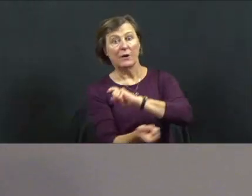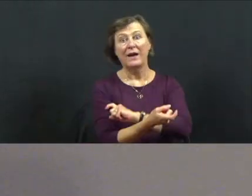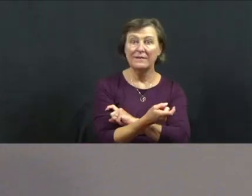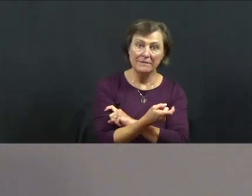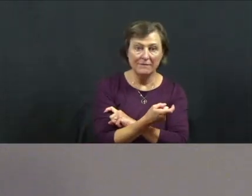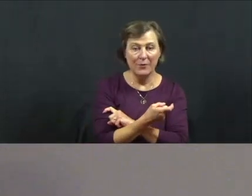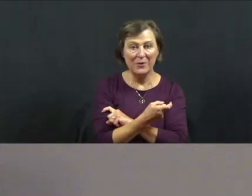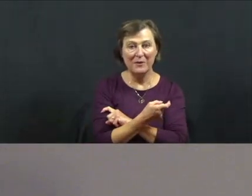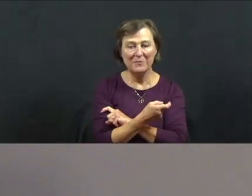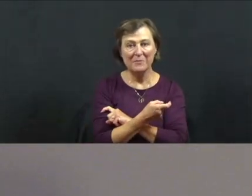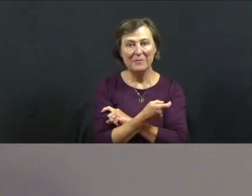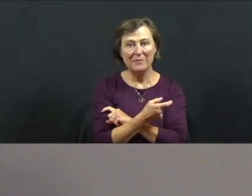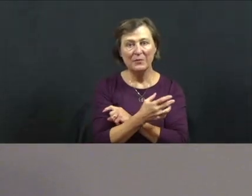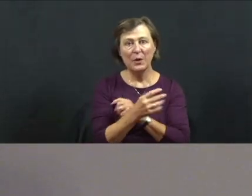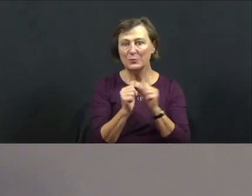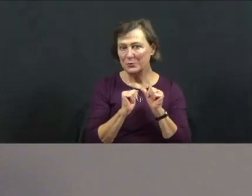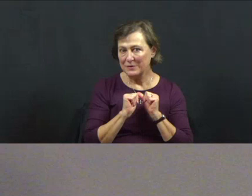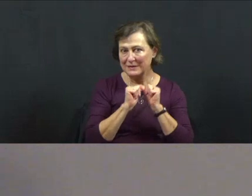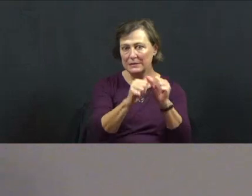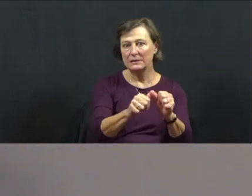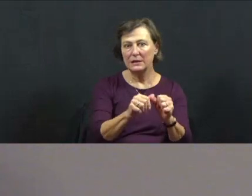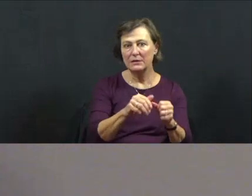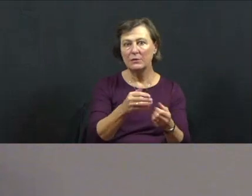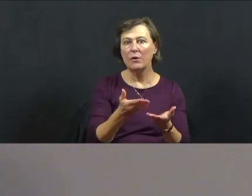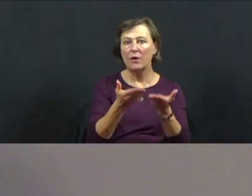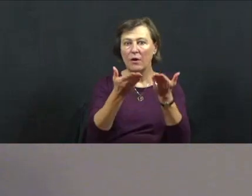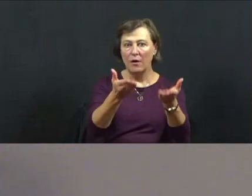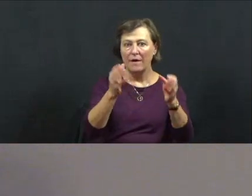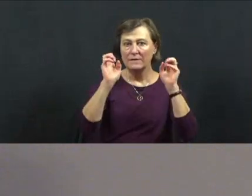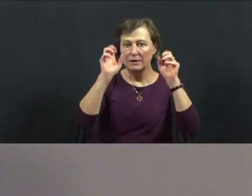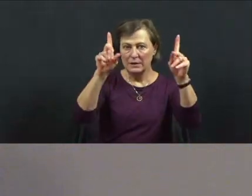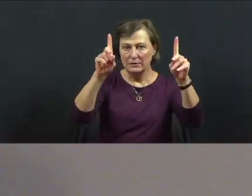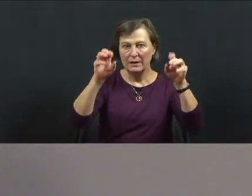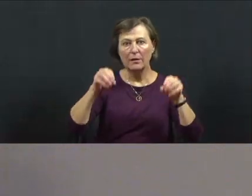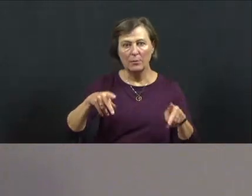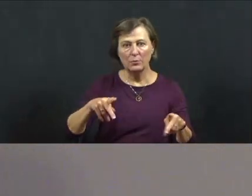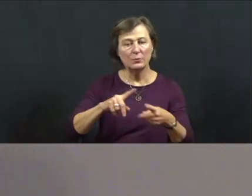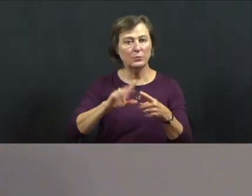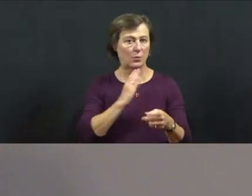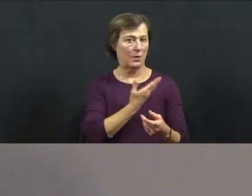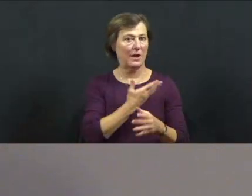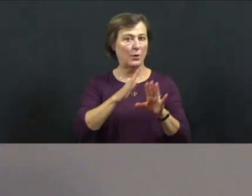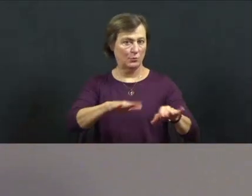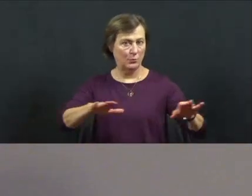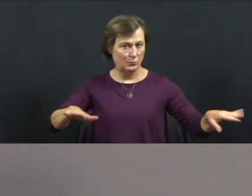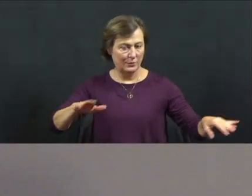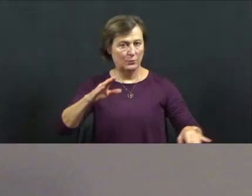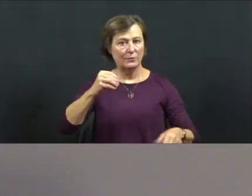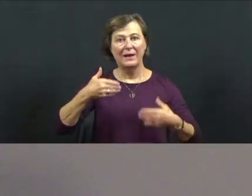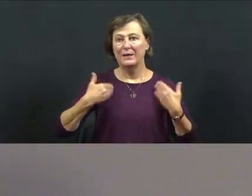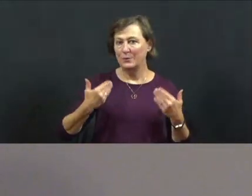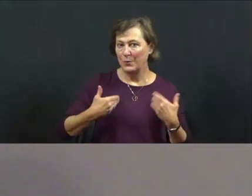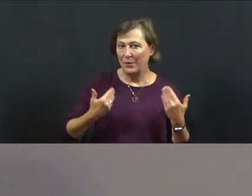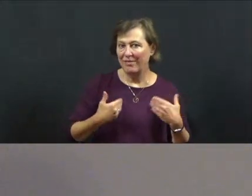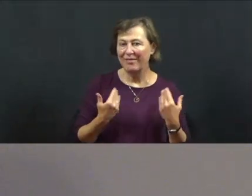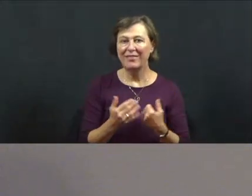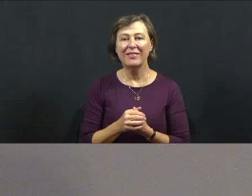in order to continue offering educational opportunities to our children and youth.